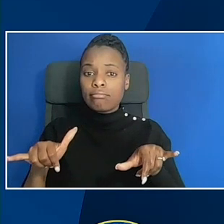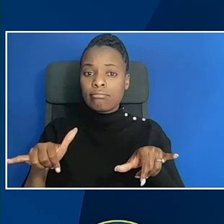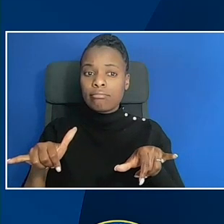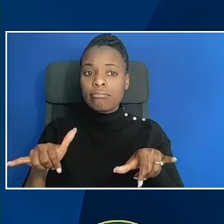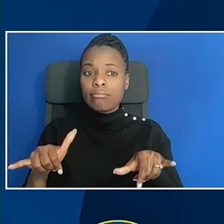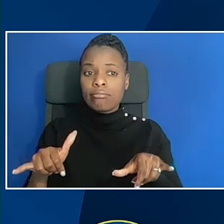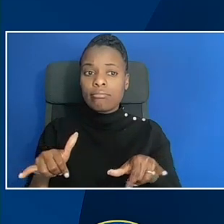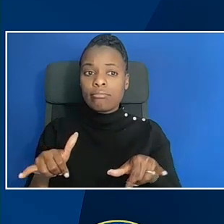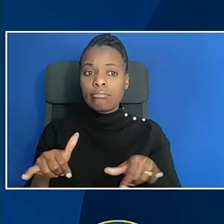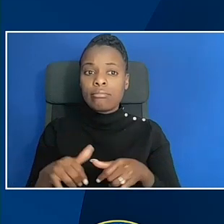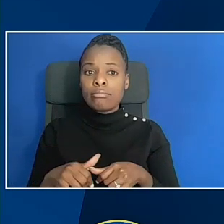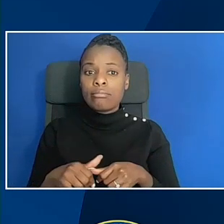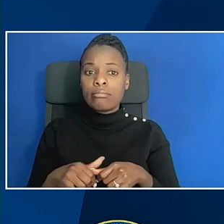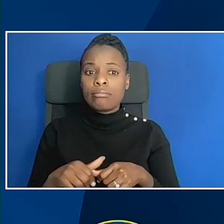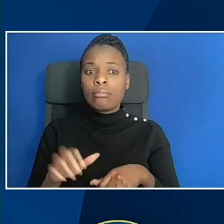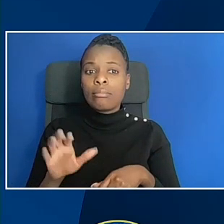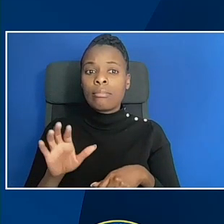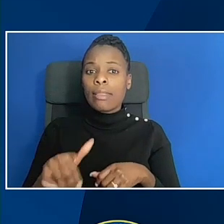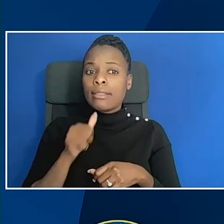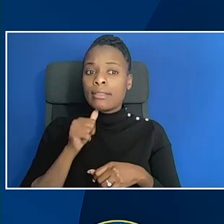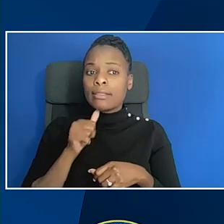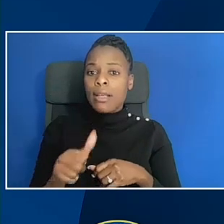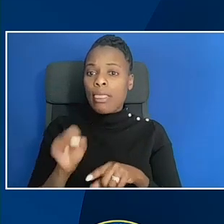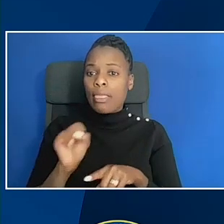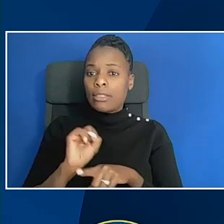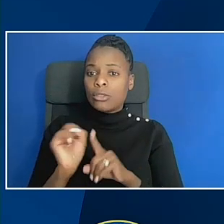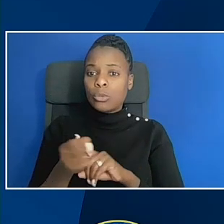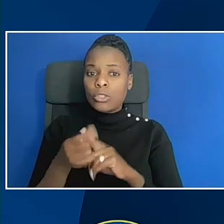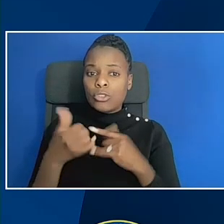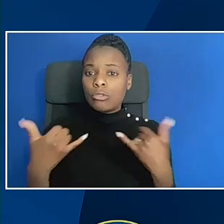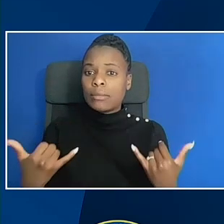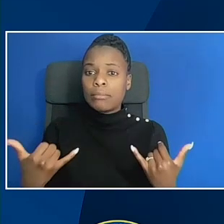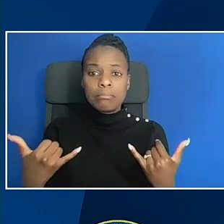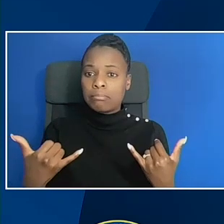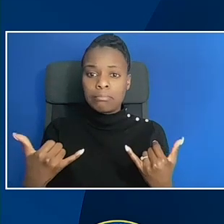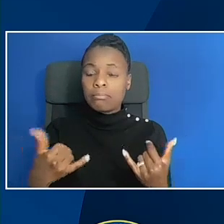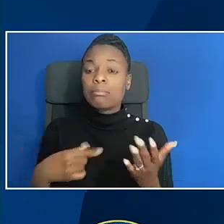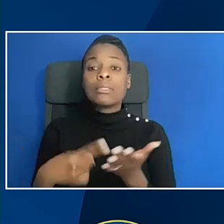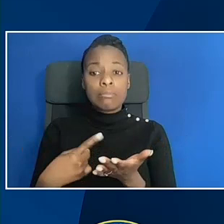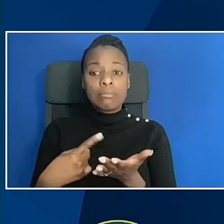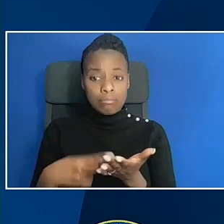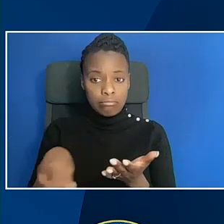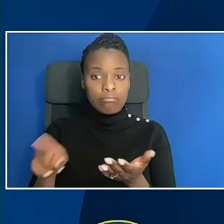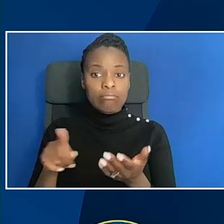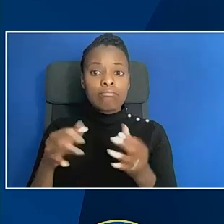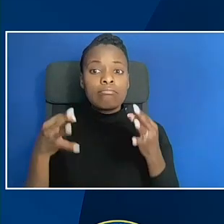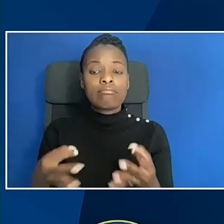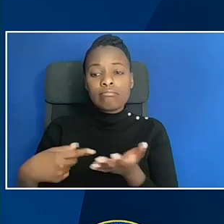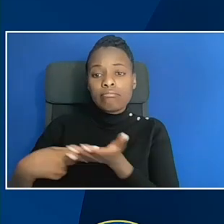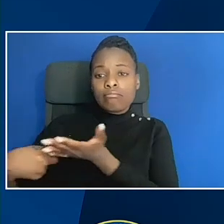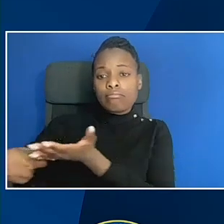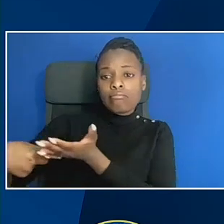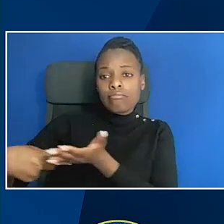case at this point. But sometimes they do. But basically everything is on hold until